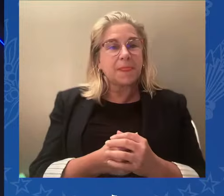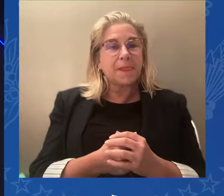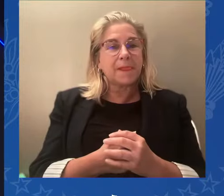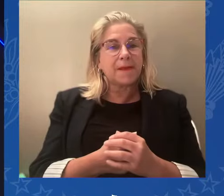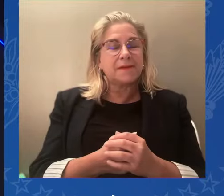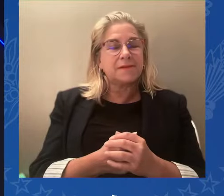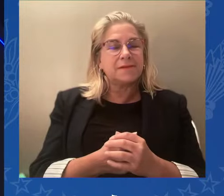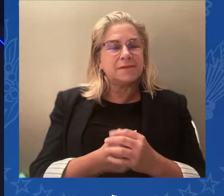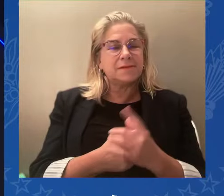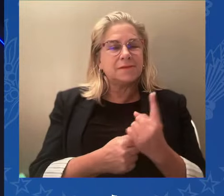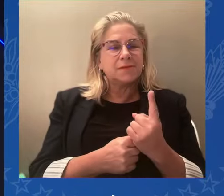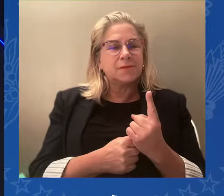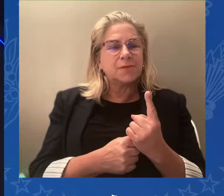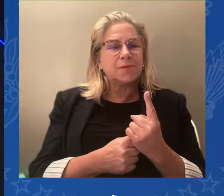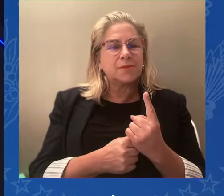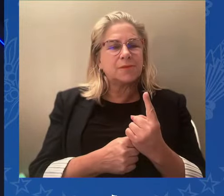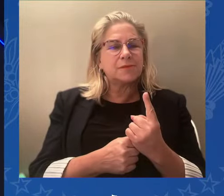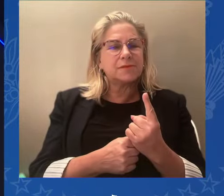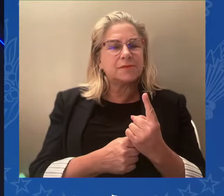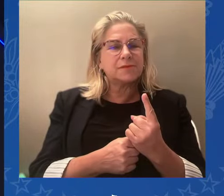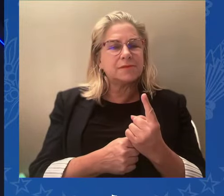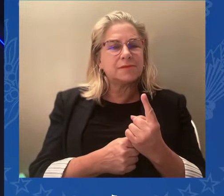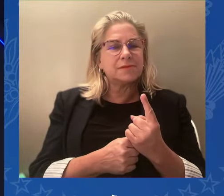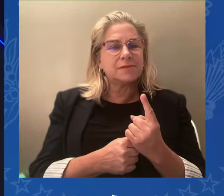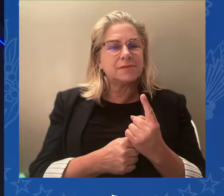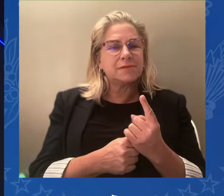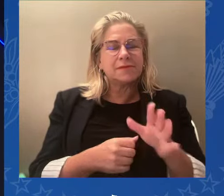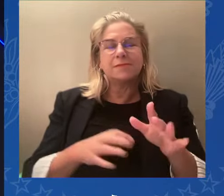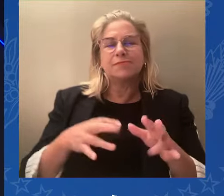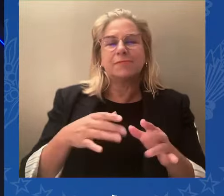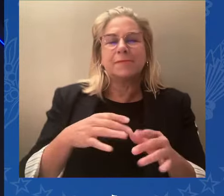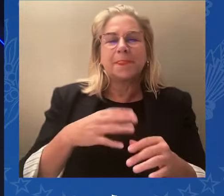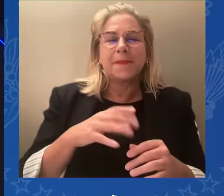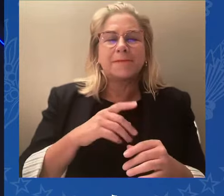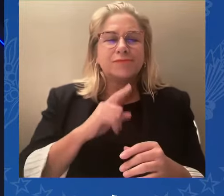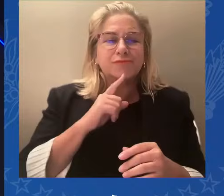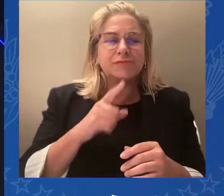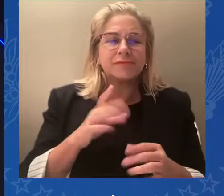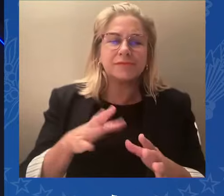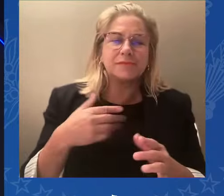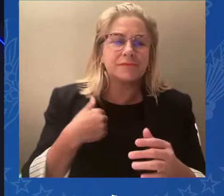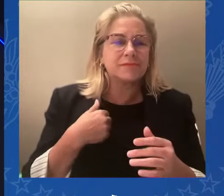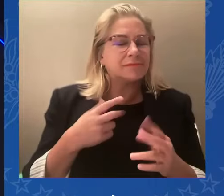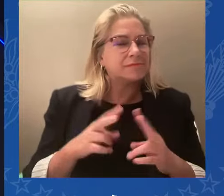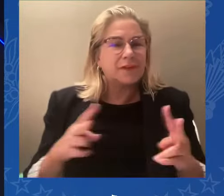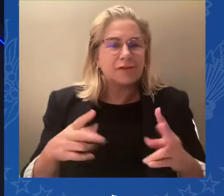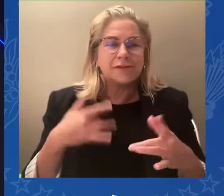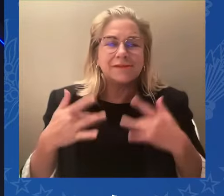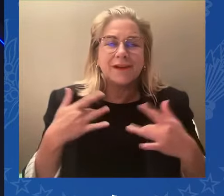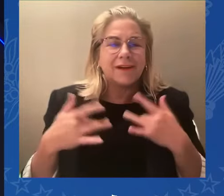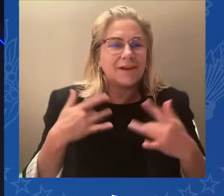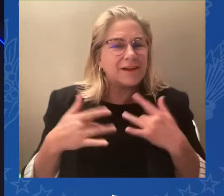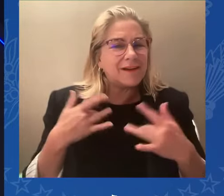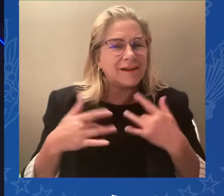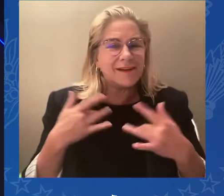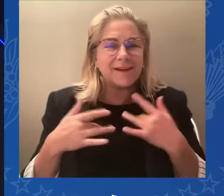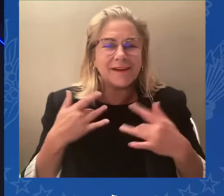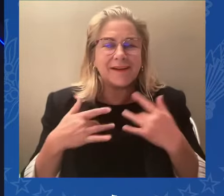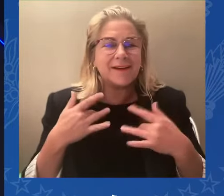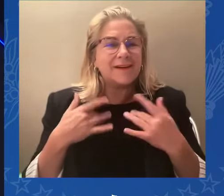This is a really exciting thing that we're about to do, and I'm sure you want to hear other people besides the two of us. Take your seats.